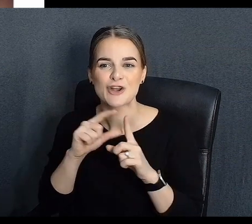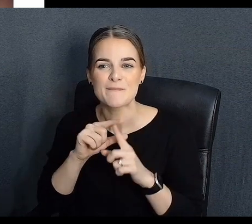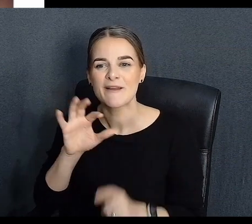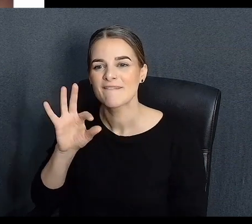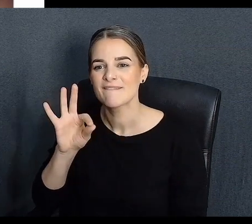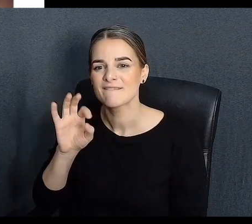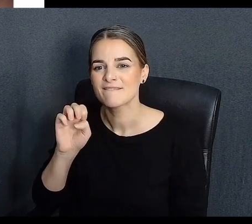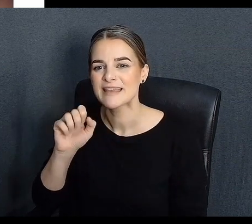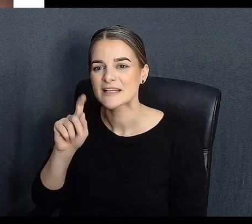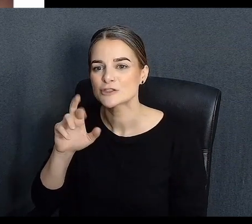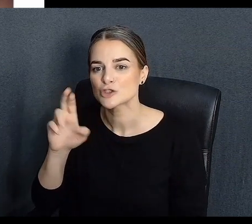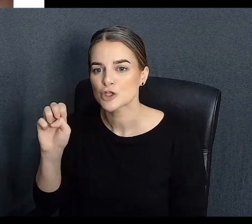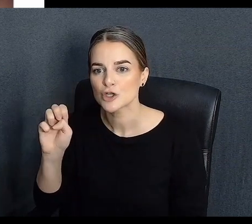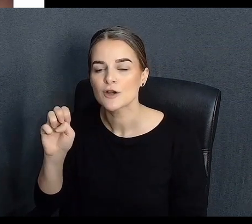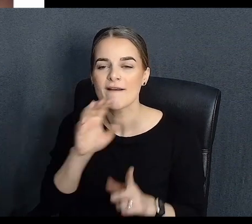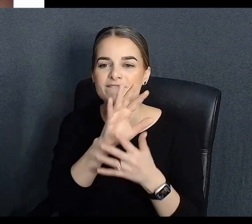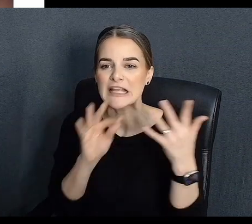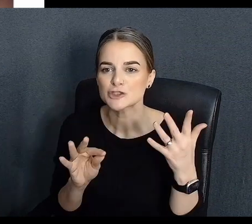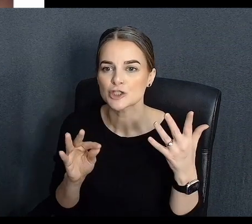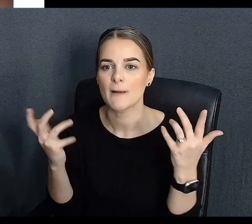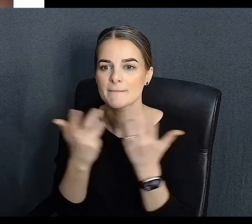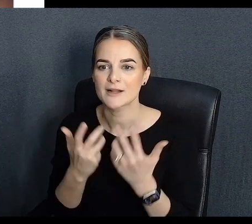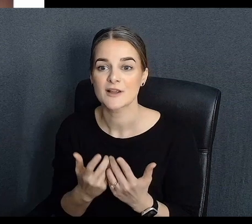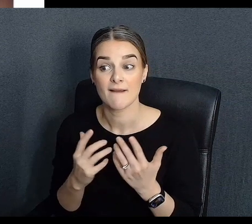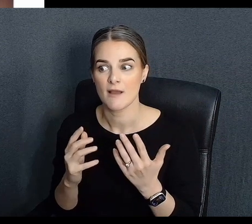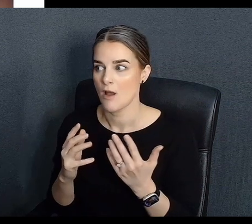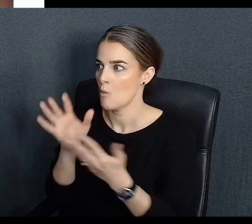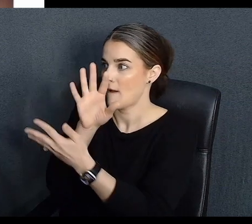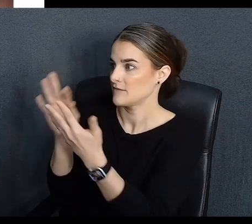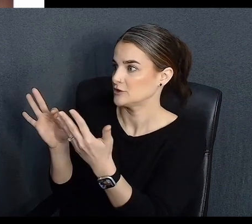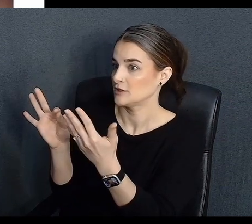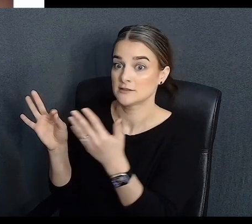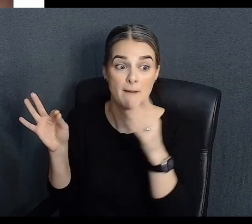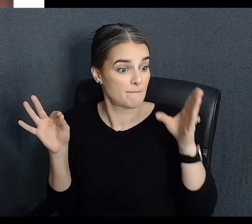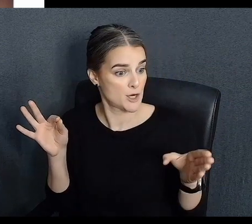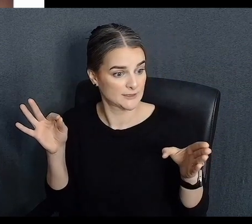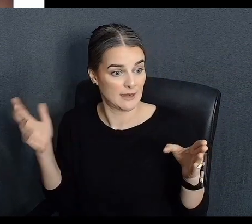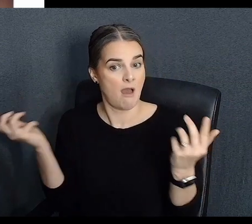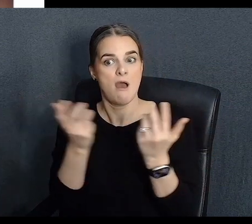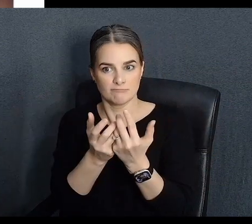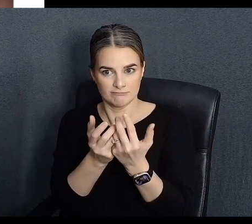exist within a device. And then we're going to determine which one is appropriate for the individual.